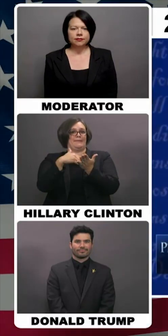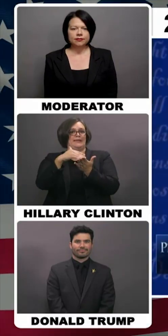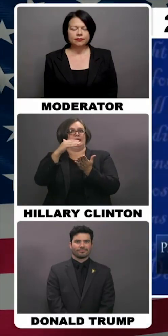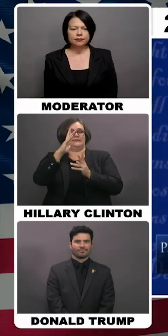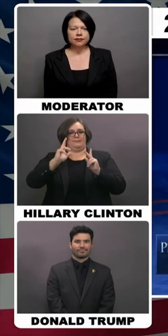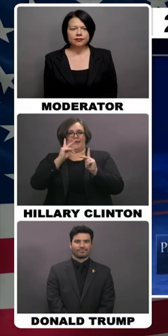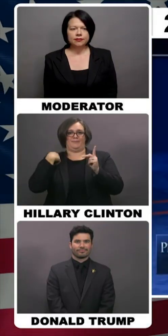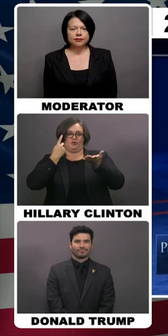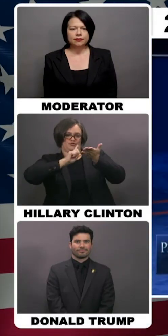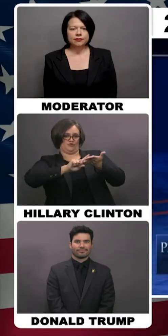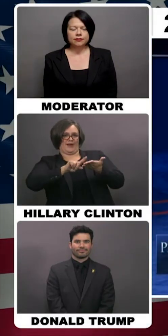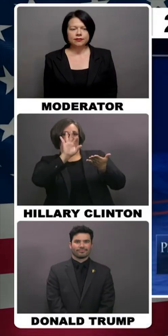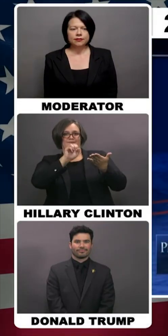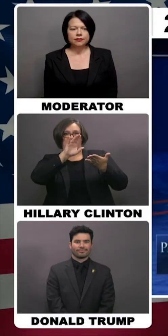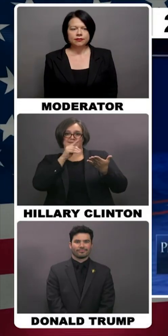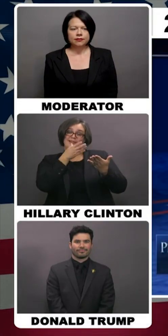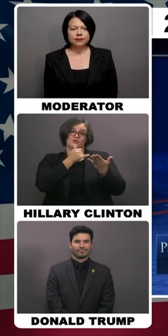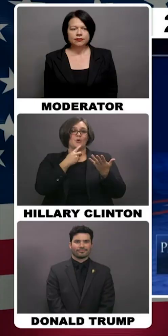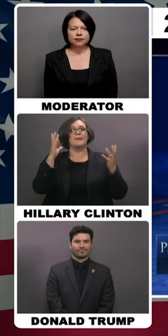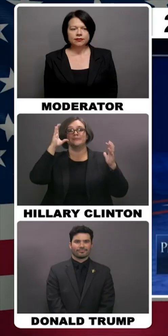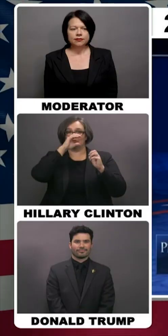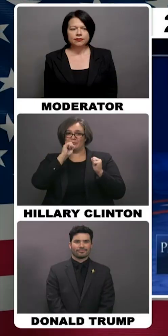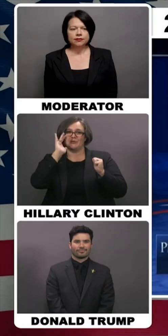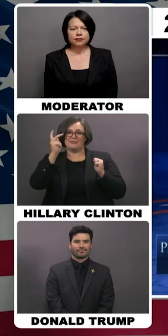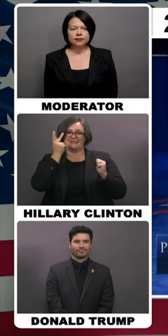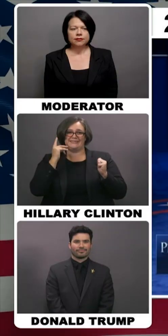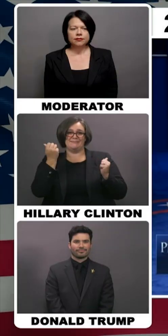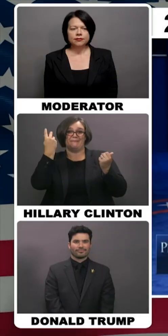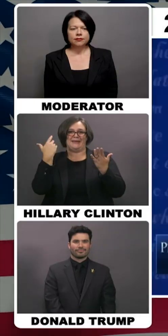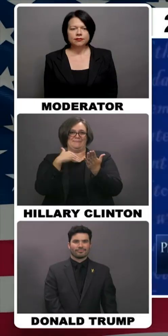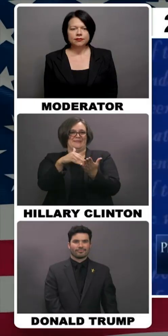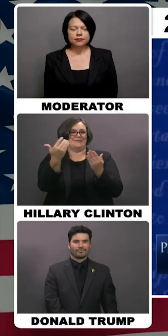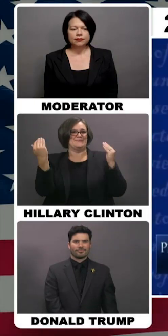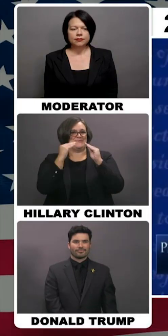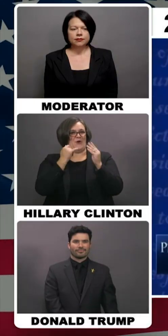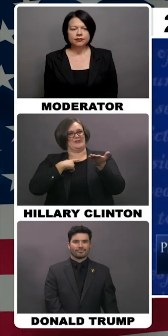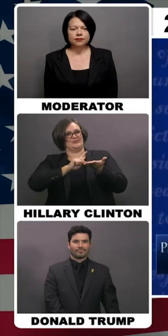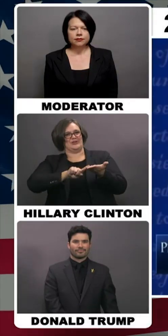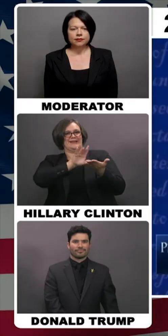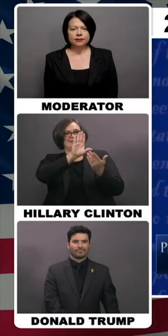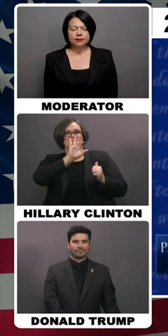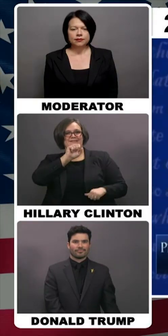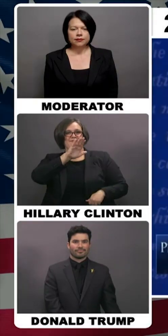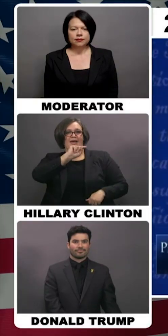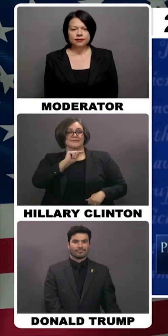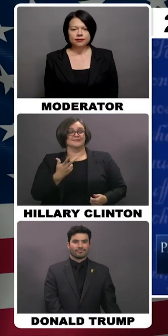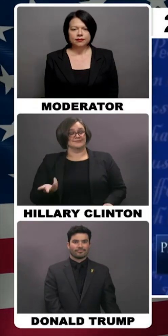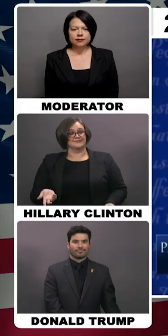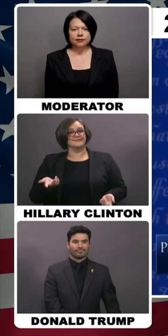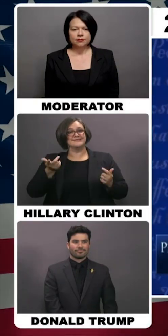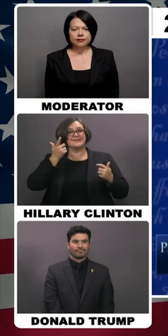So I expect we'll have millions more fact checking, uh, because, you know, it is, uh, it's just awfully good